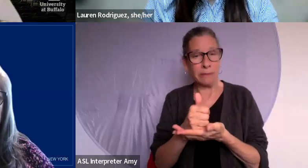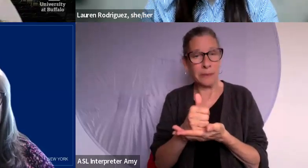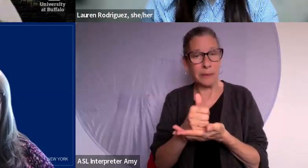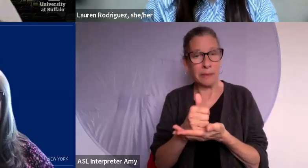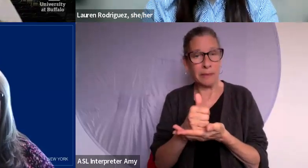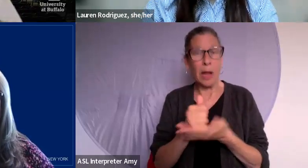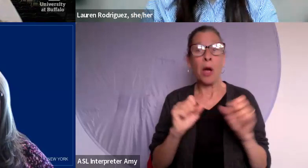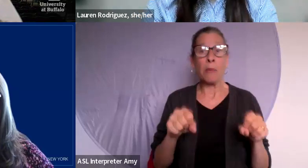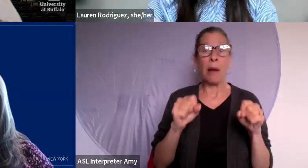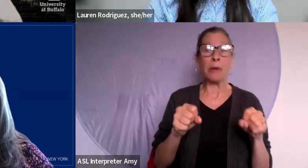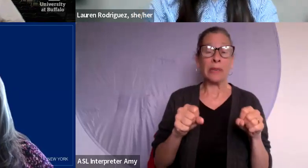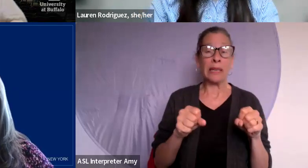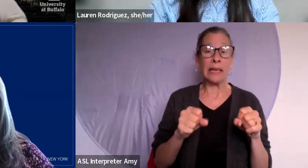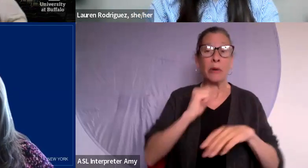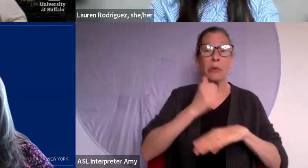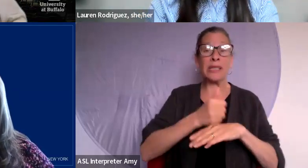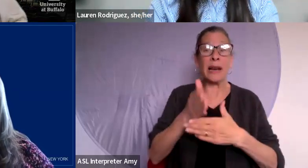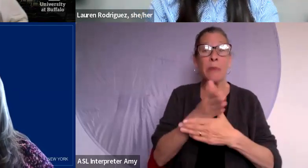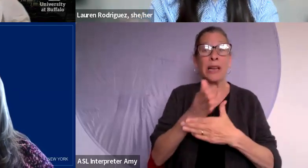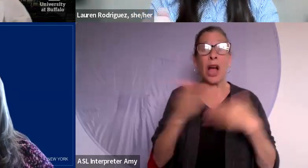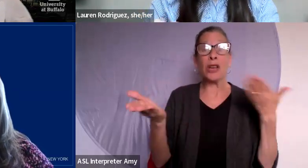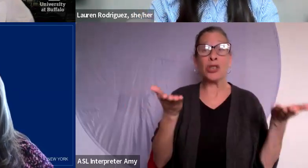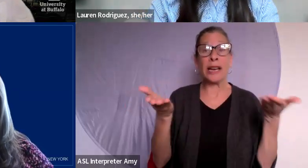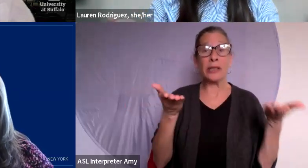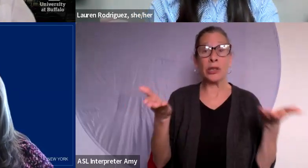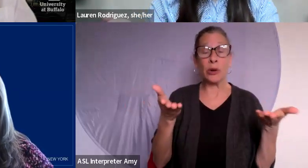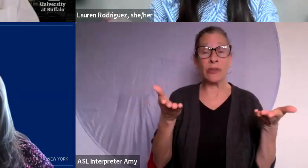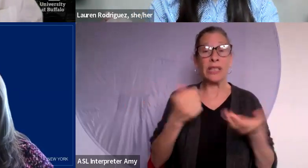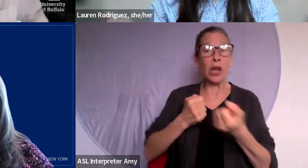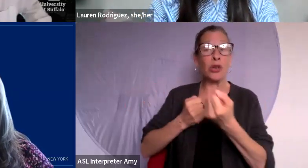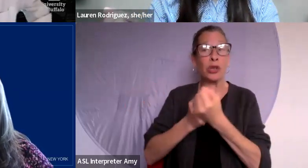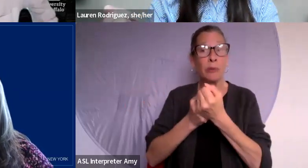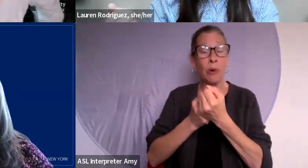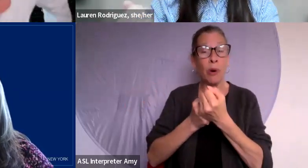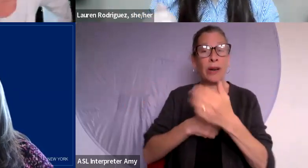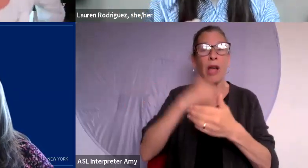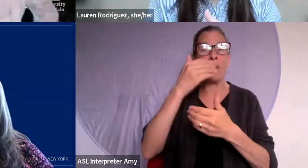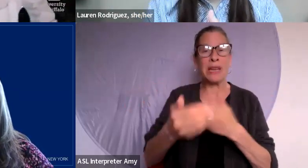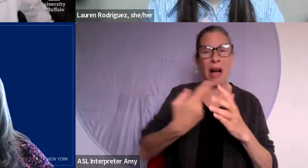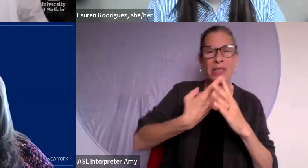standing up a shared service for our campuses to support them beyond the initial implementation of the DLE. So